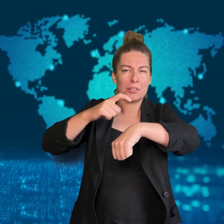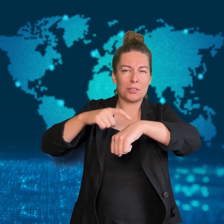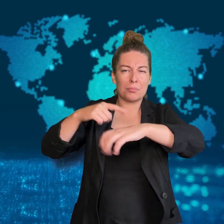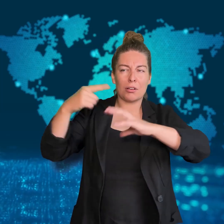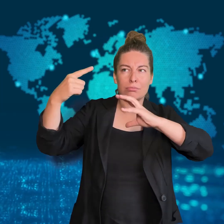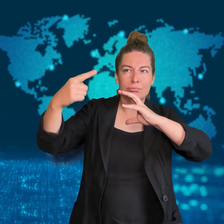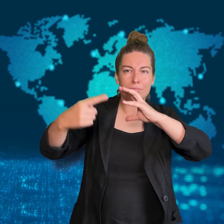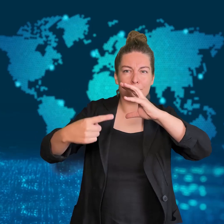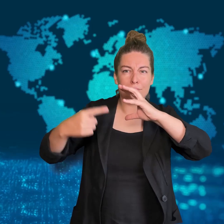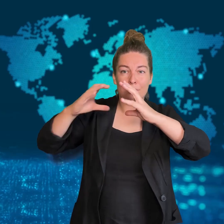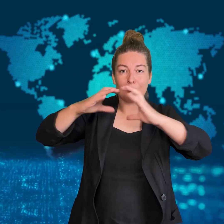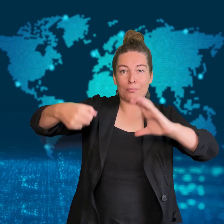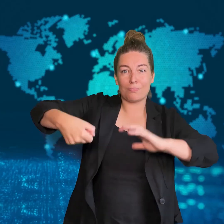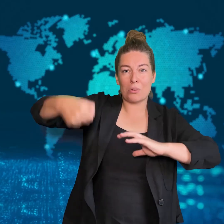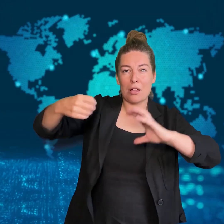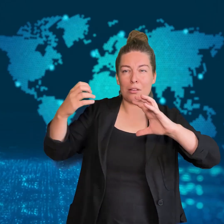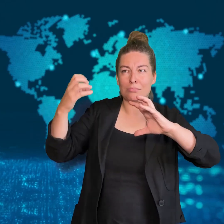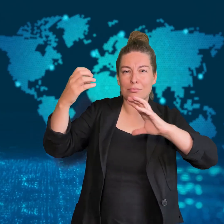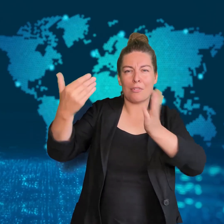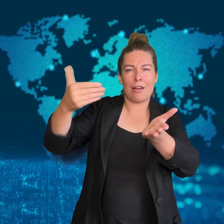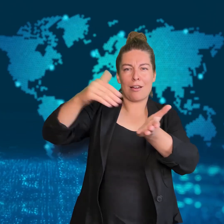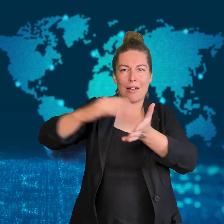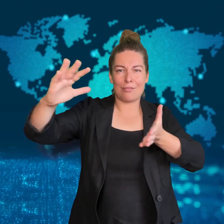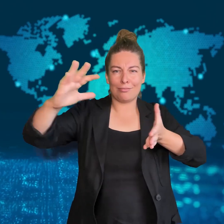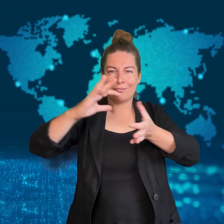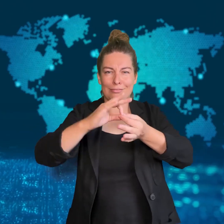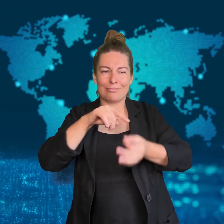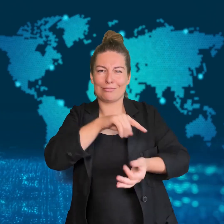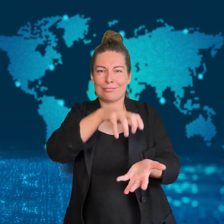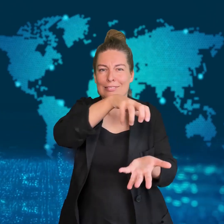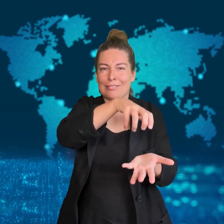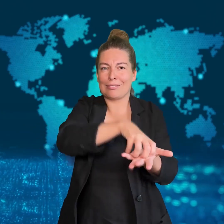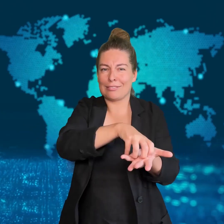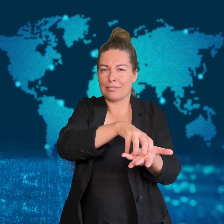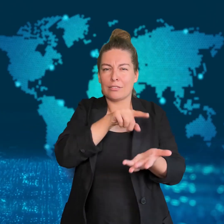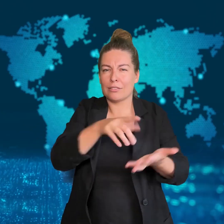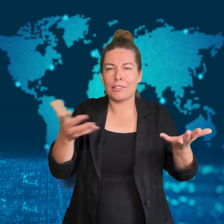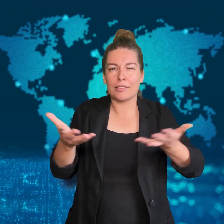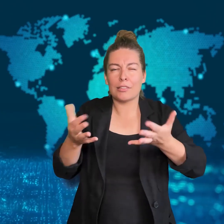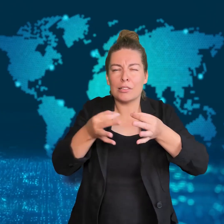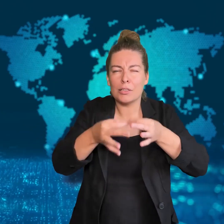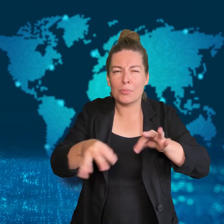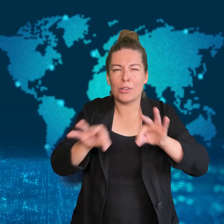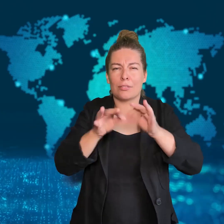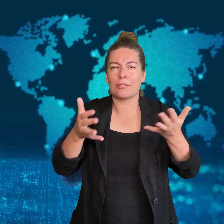the bag recontacting the ISS.